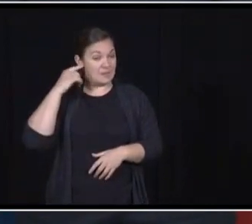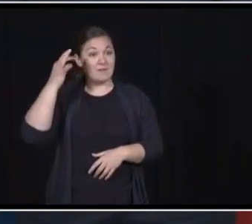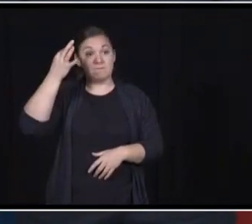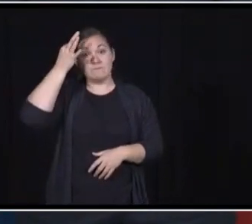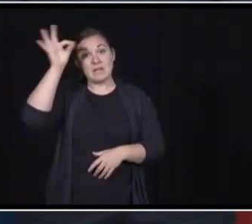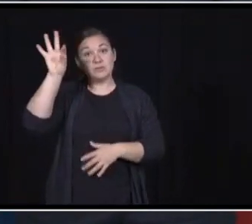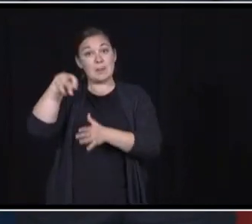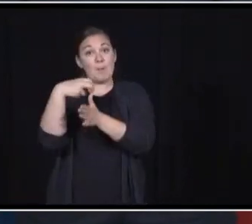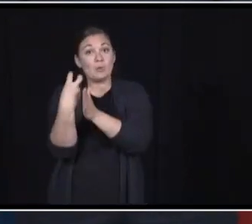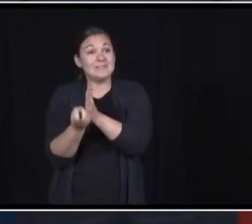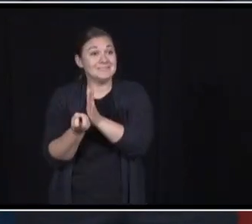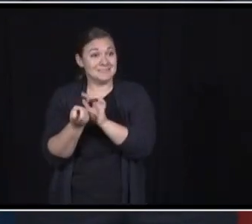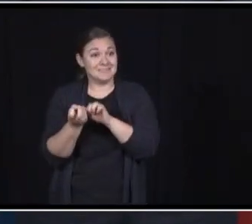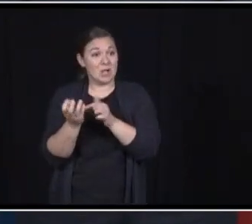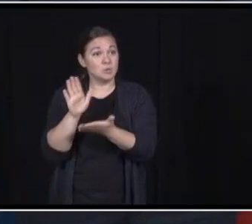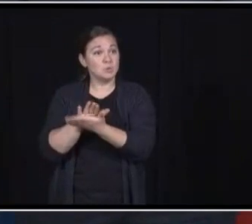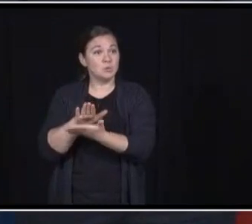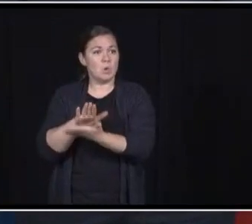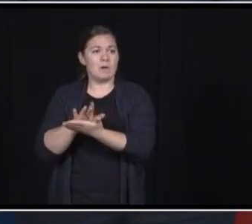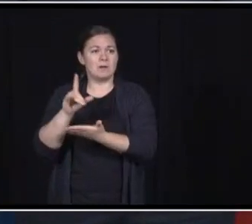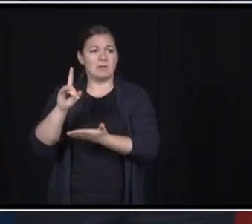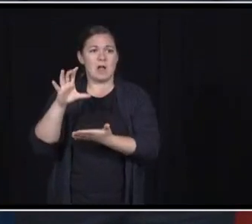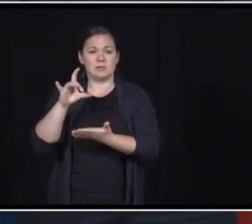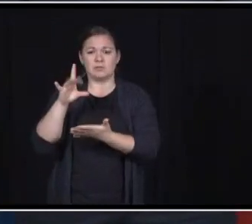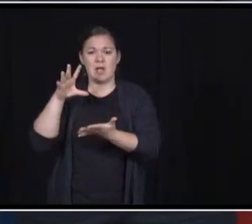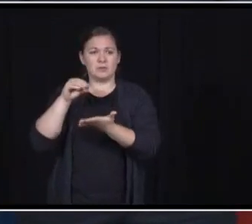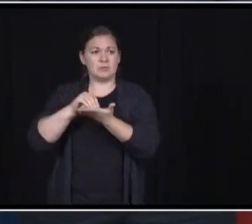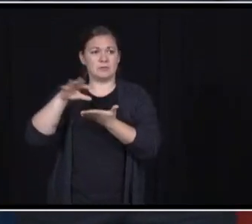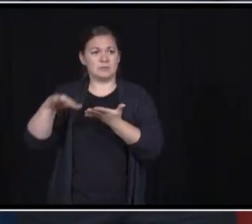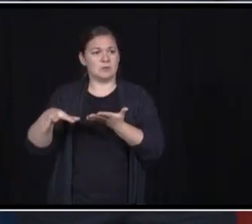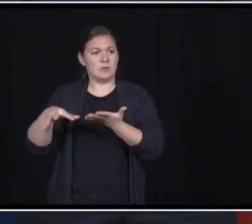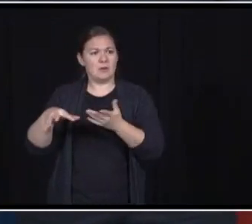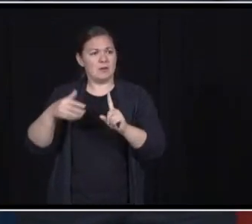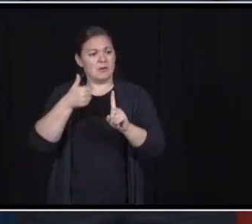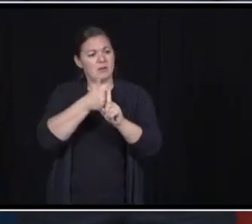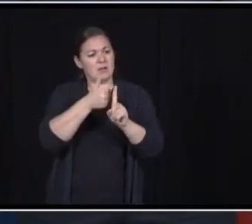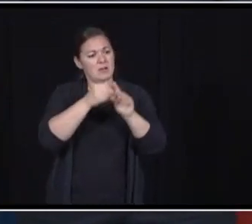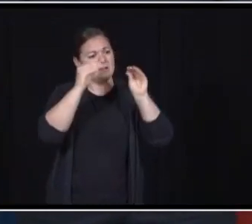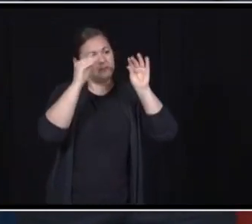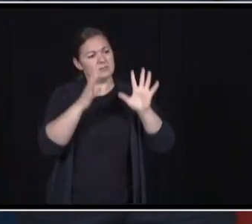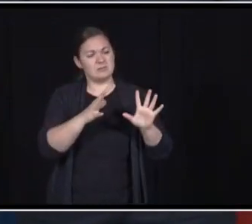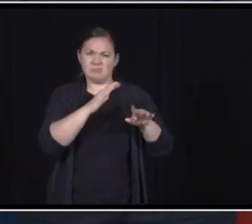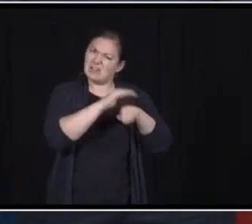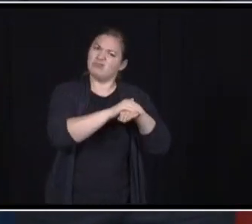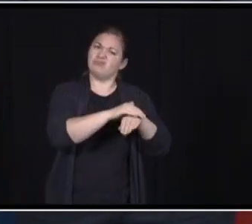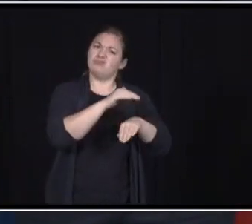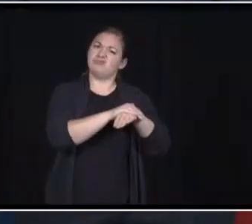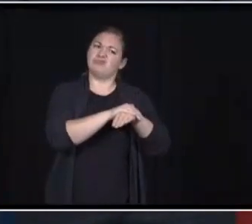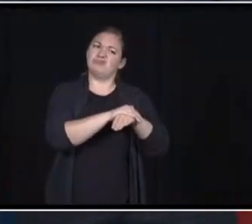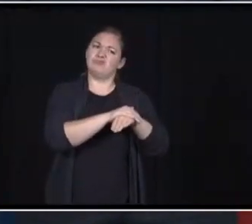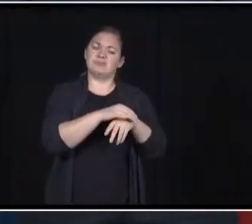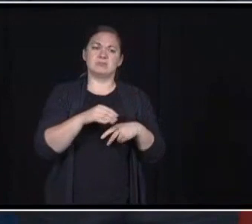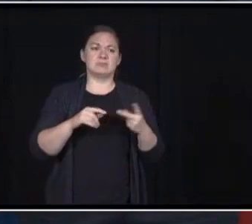with. And what we can do for my provincial side and when they can do from a local side. Those discussions are continuing.